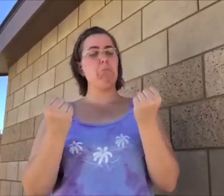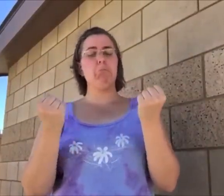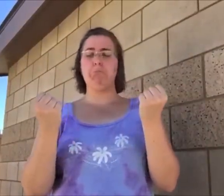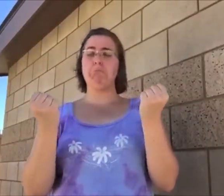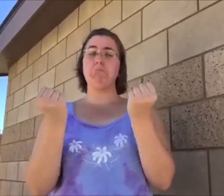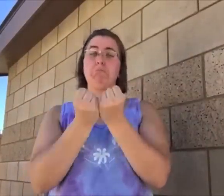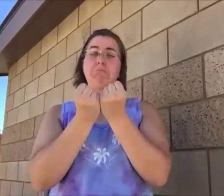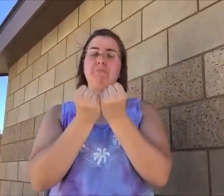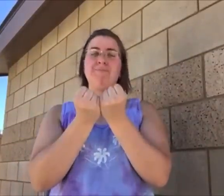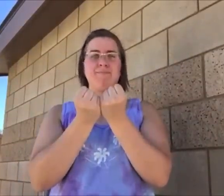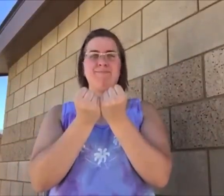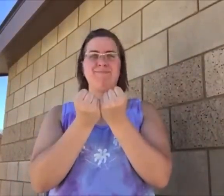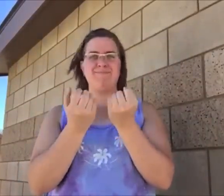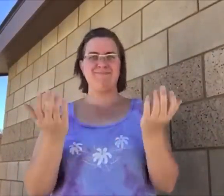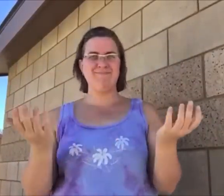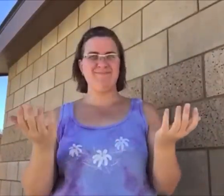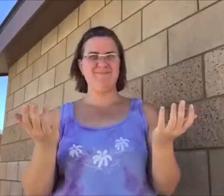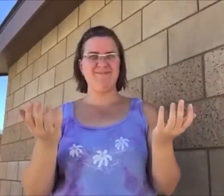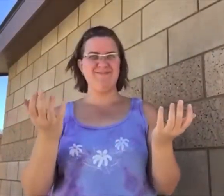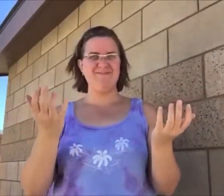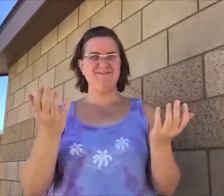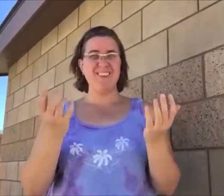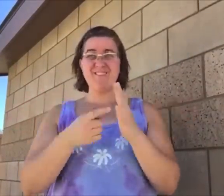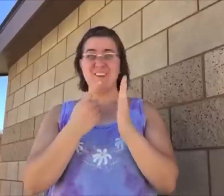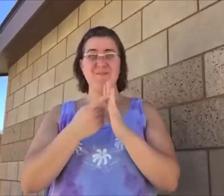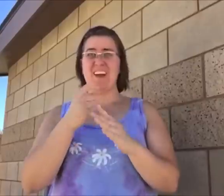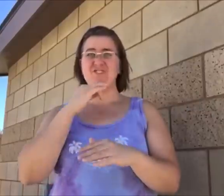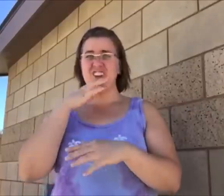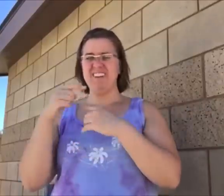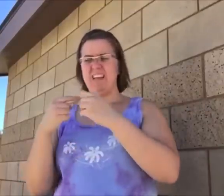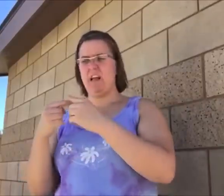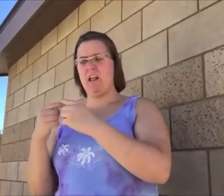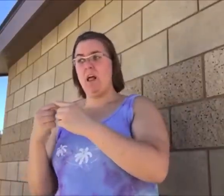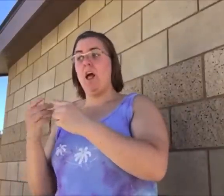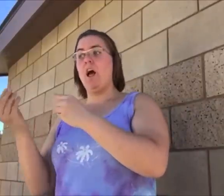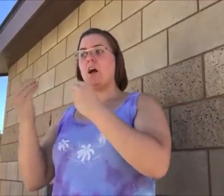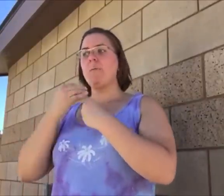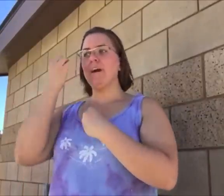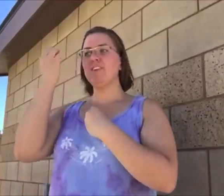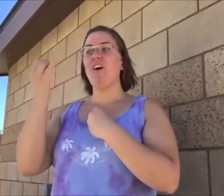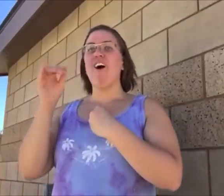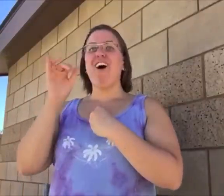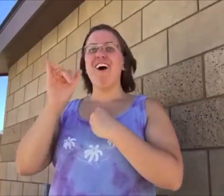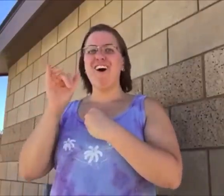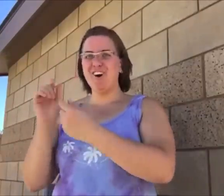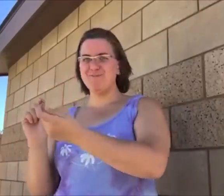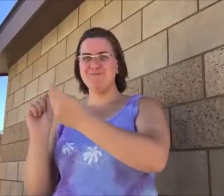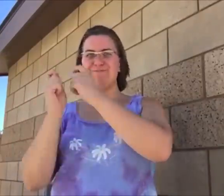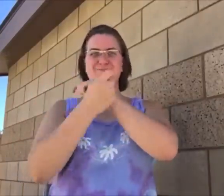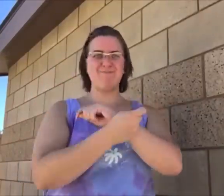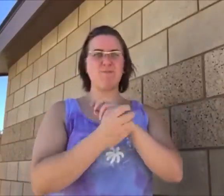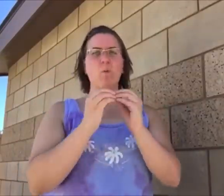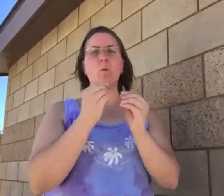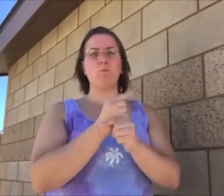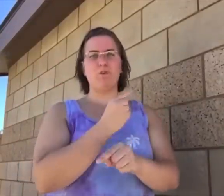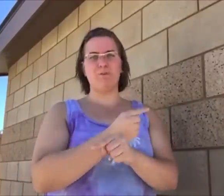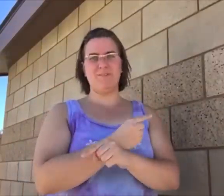I was able to land on a more fitting sign choice. Sometimes, that's just how it goes: an initial idea, while not quite right,